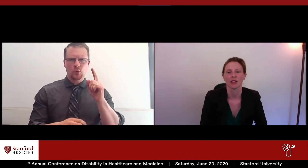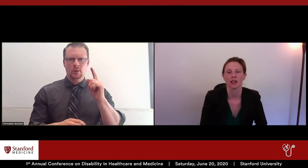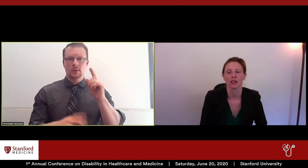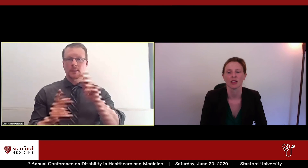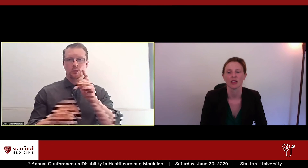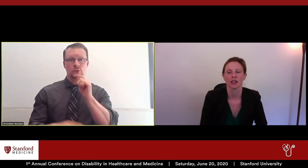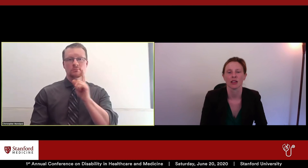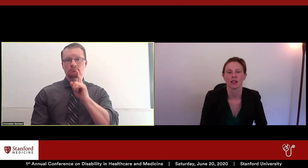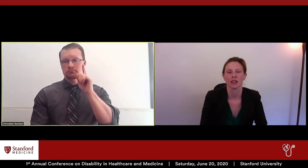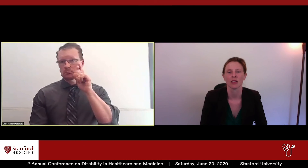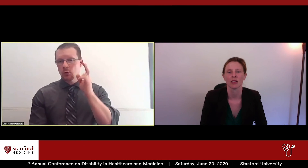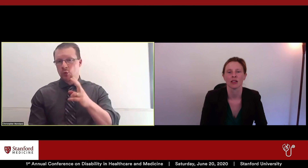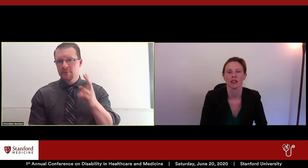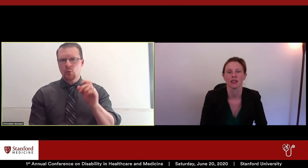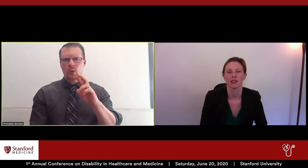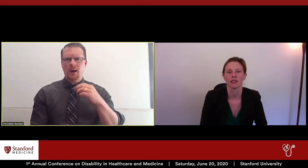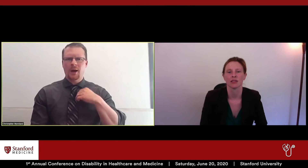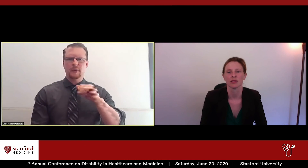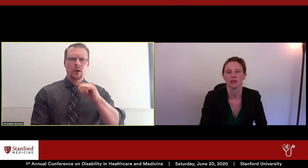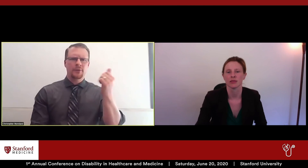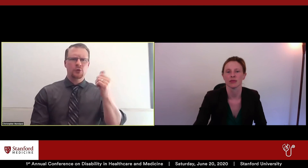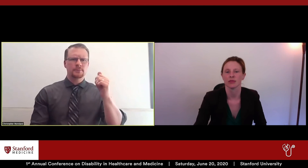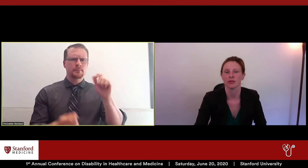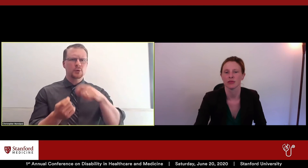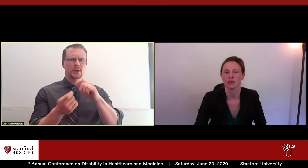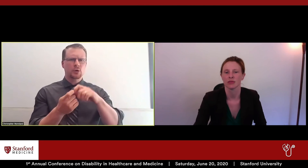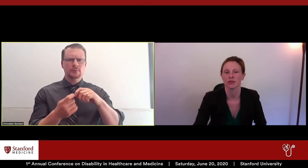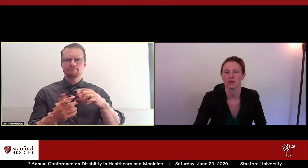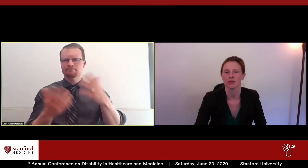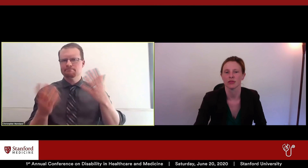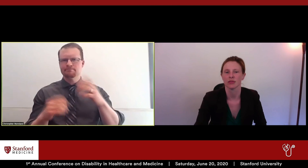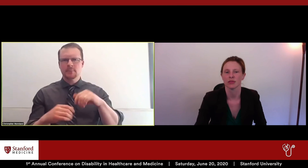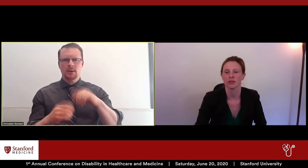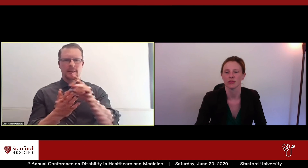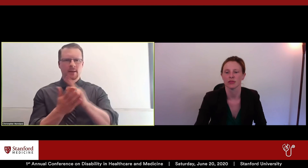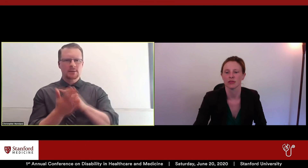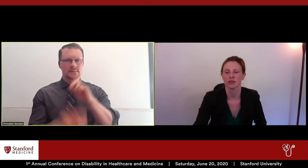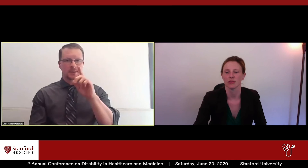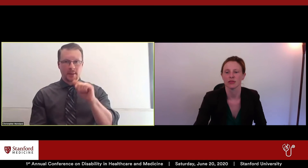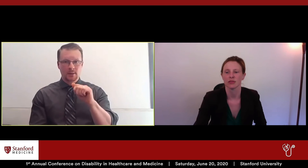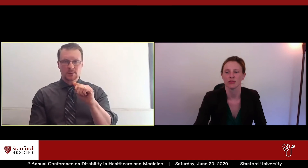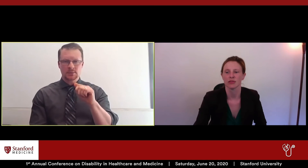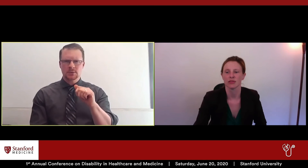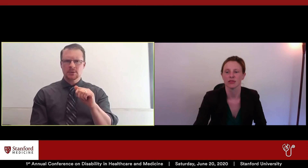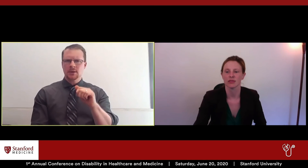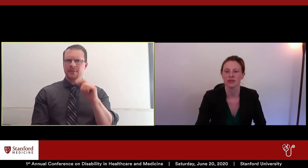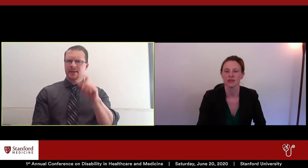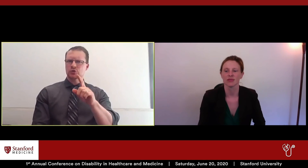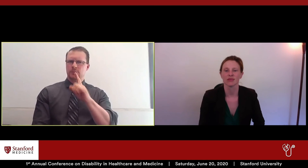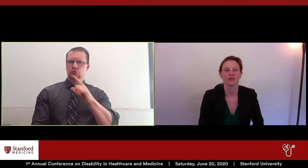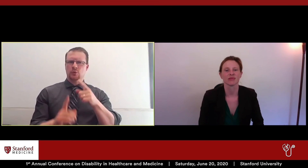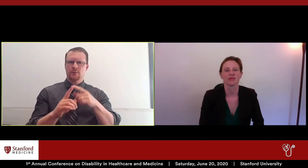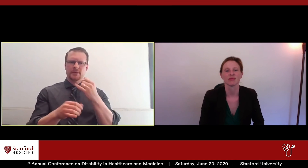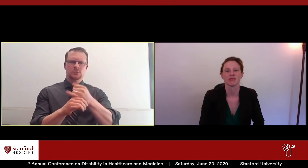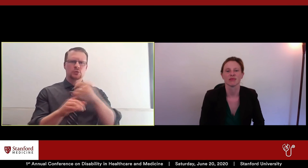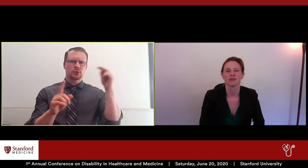And that's not only true for people who are deaf and hard of hearing or who have other specific legal disabilities.